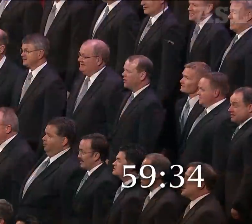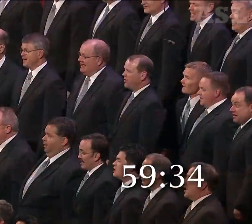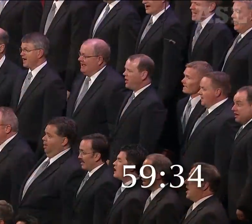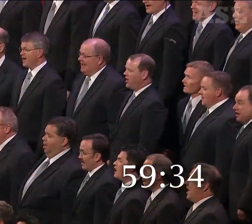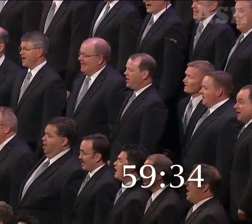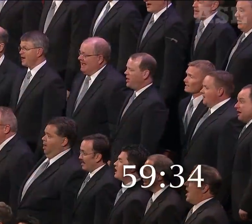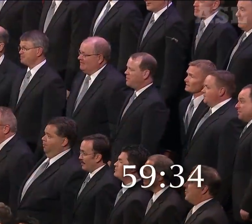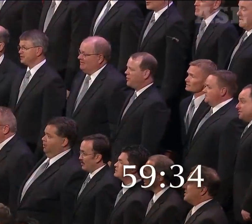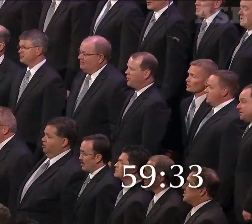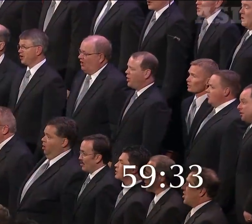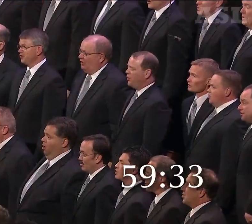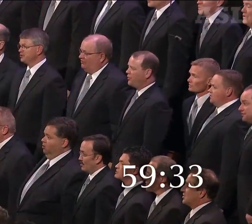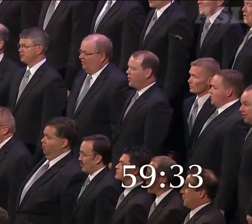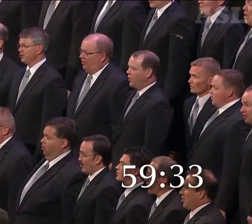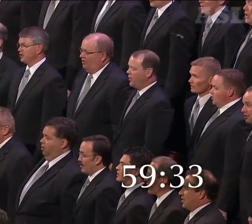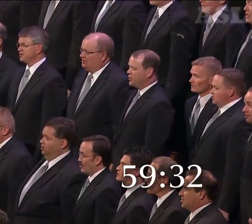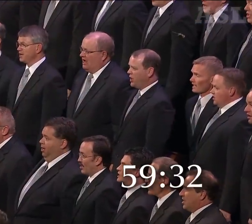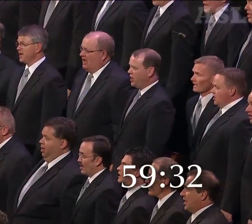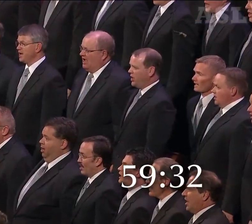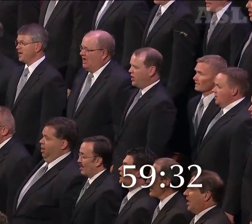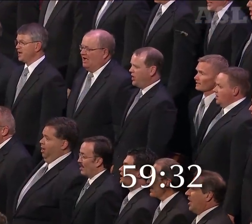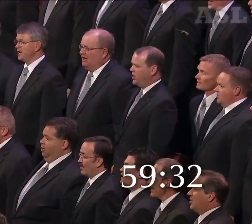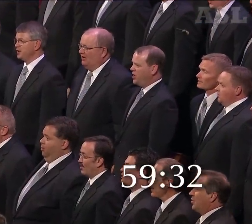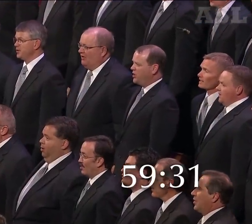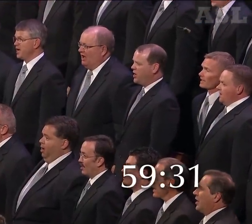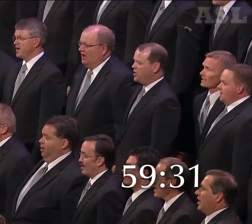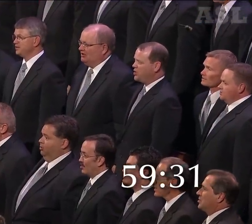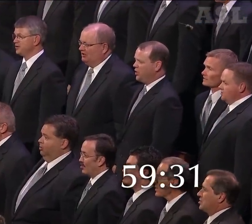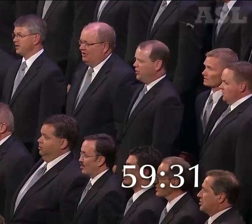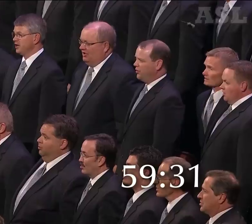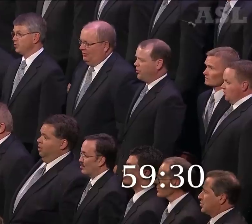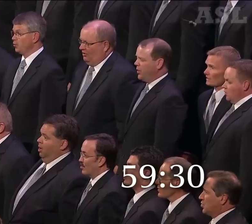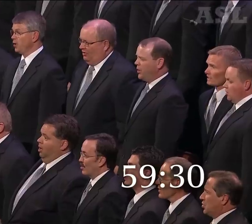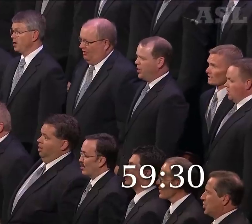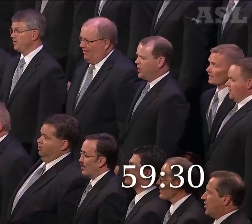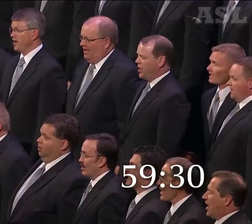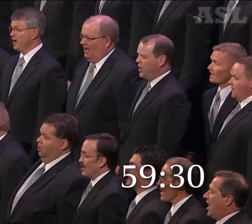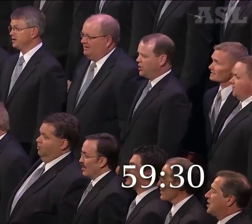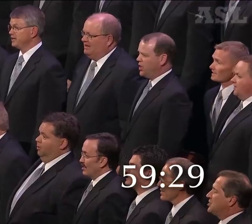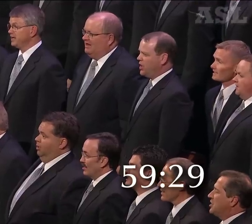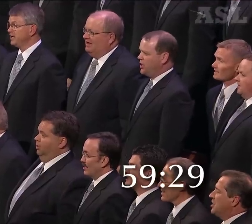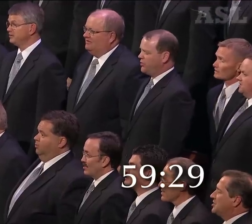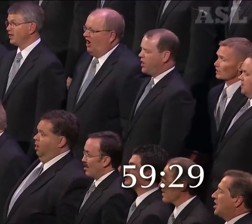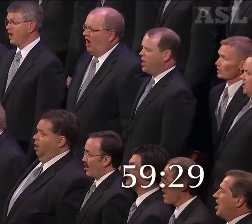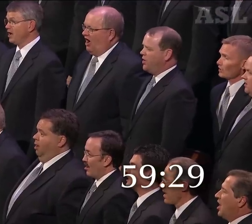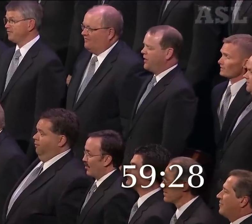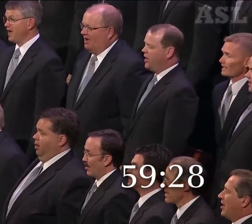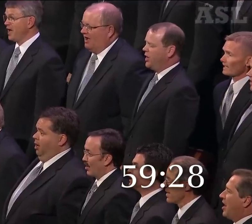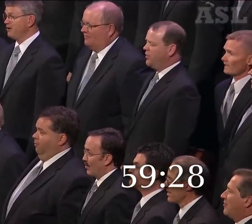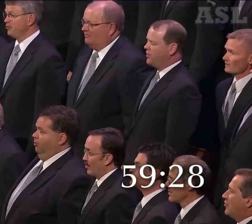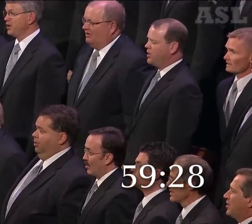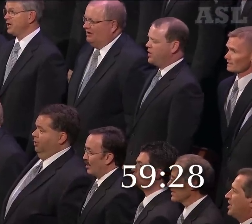THIS IS THE ENGLISH CLOSED CAPTION CHANNEL OF THE CHURCH OF JESUS CHRIST OF LATTER-DAY SAINTS.